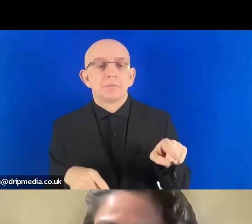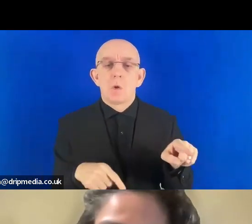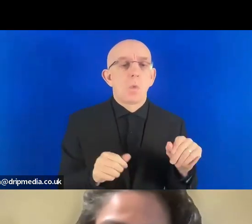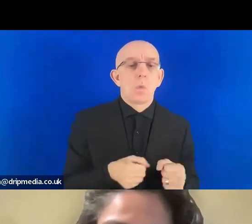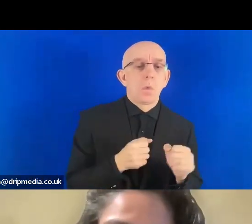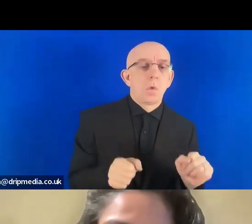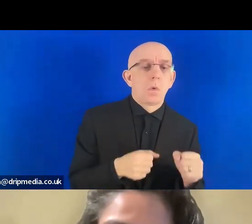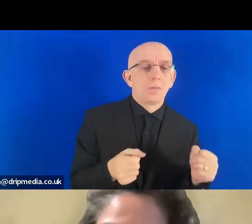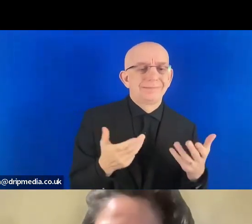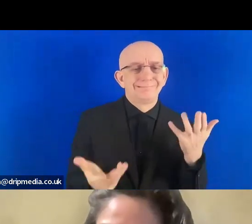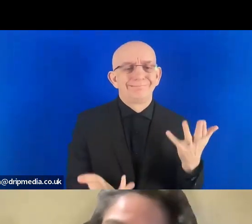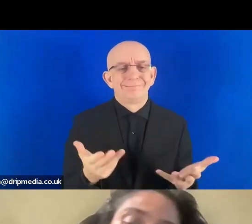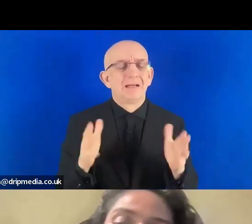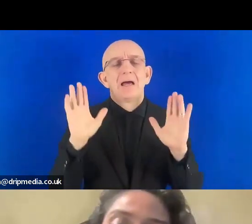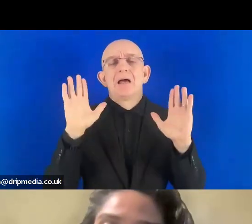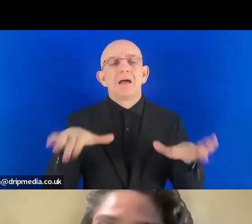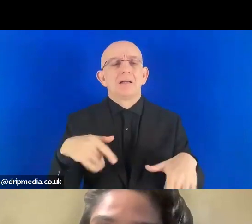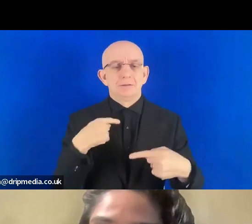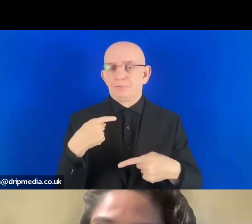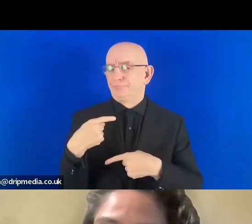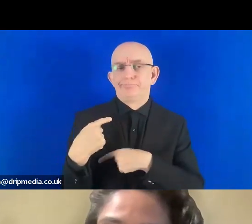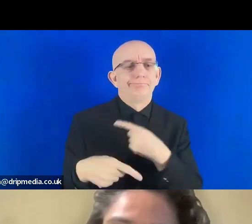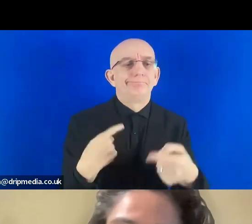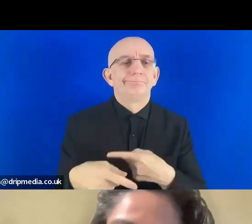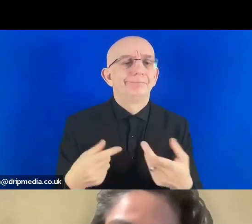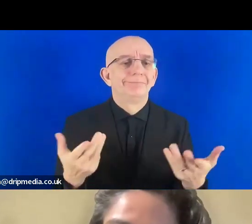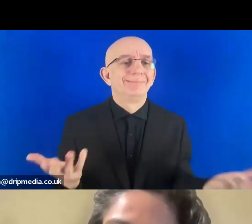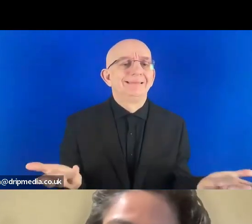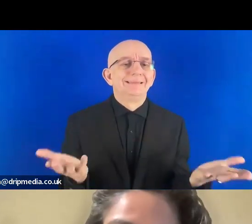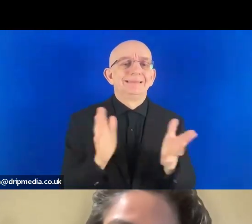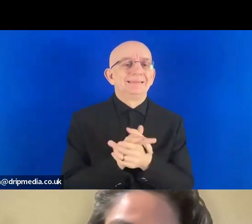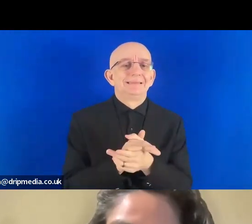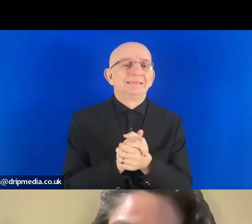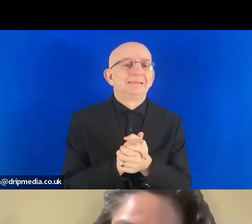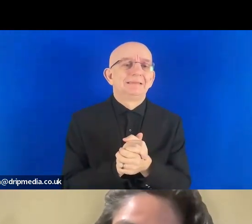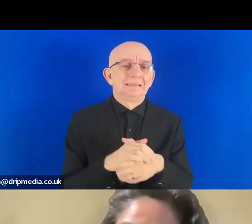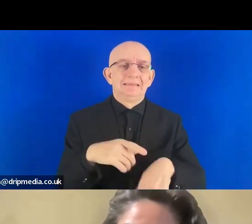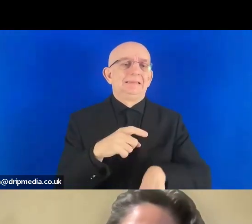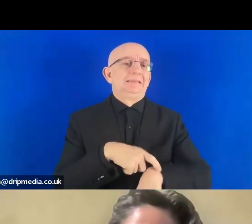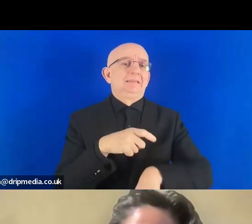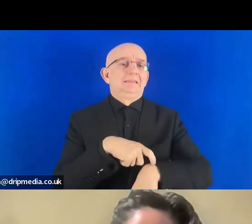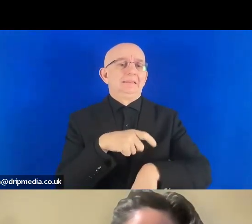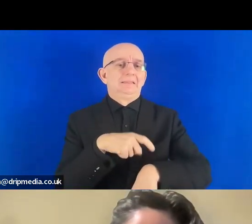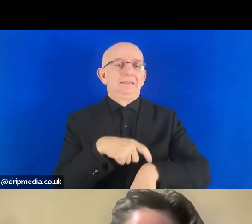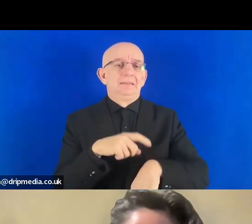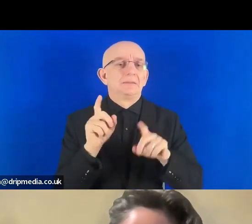Okay, okay. Sorry about that. Okay, so, the reset code that you're going to receive on your email,